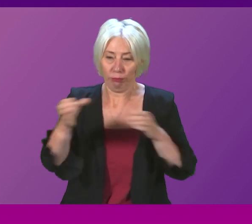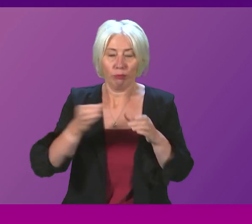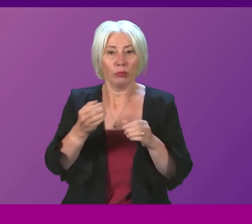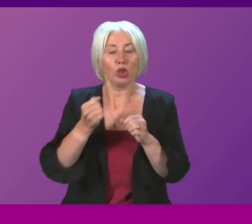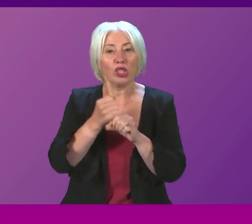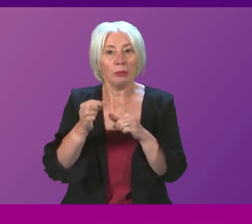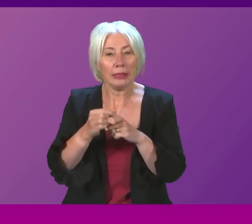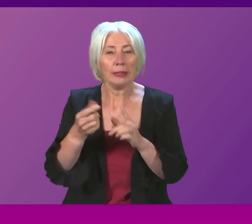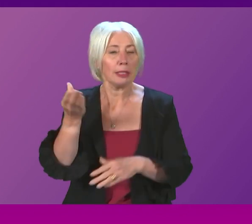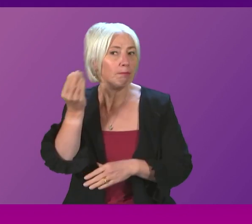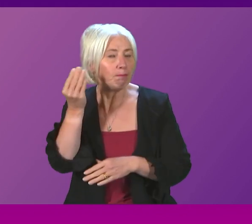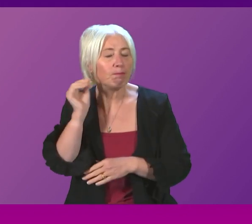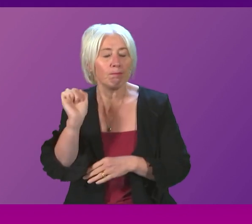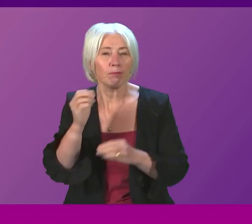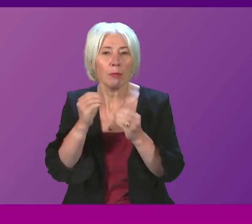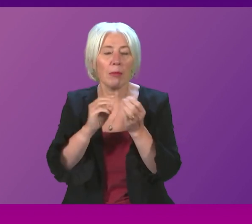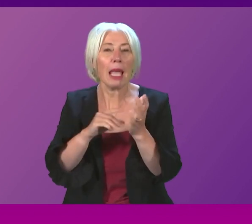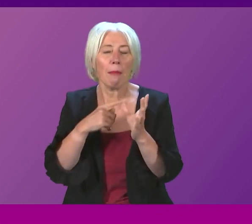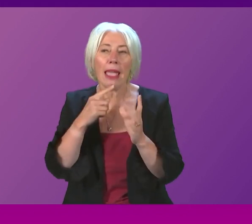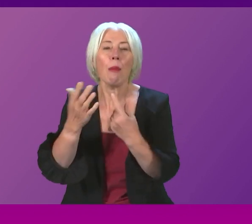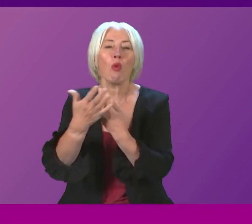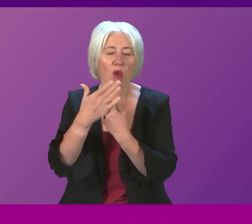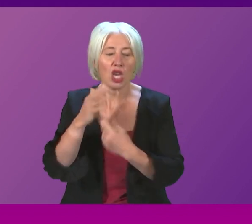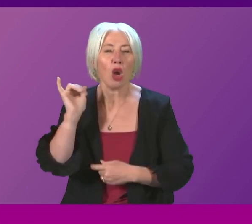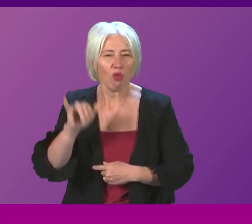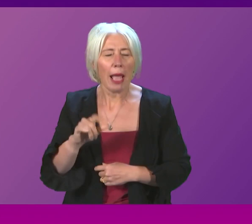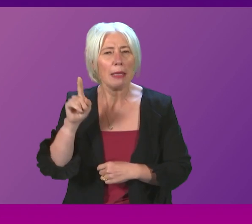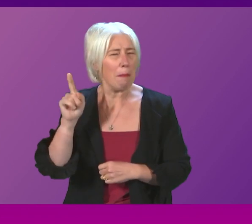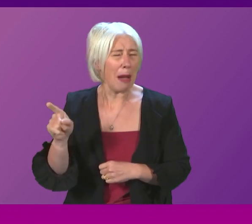to what the BMA has to say about the pressures that GPs face, but she is clearly not listening